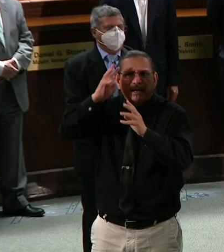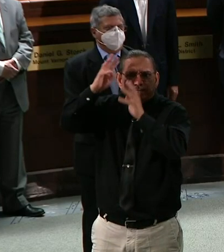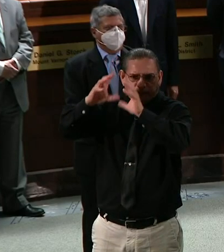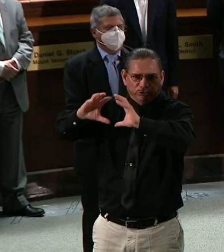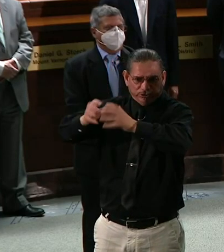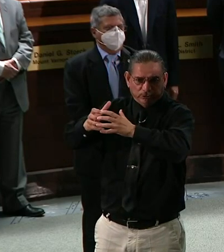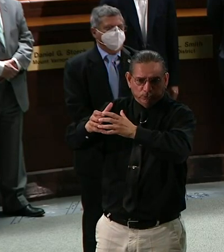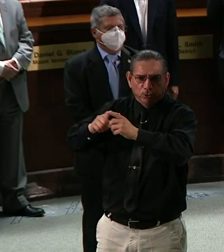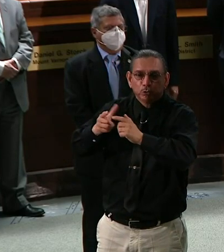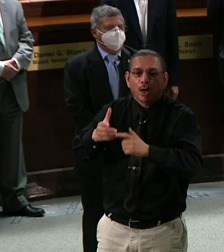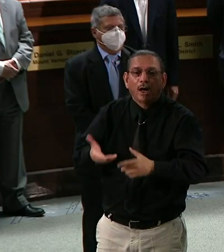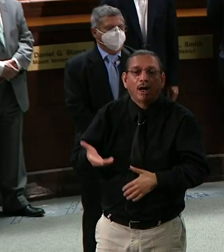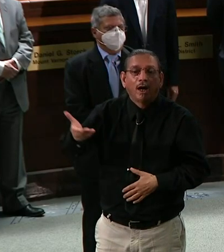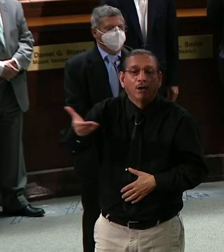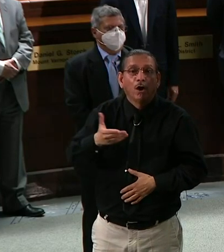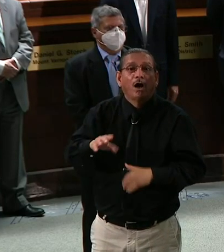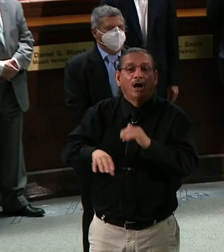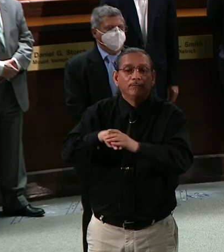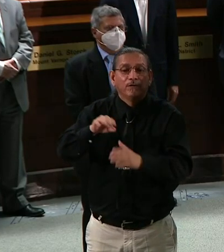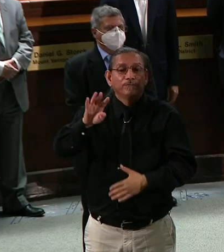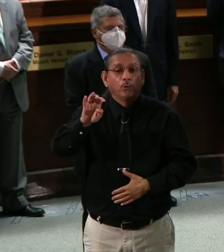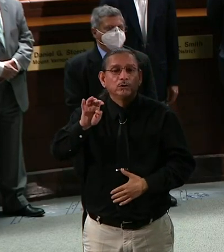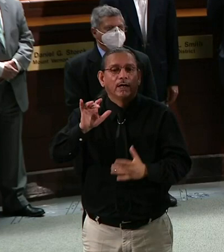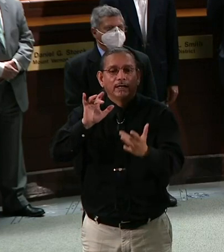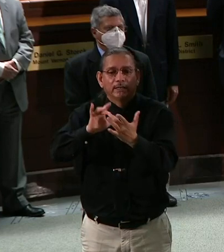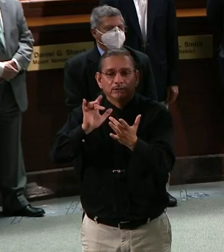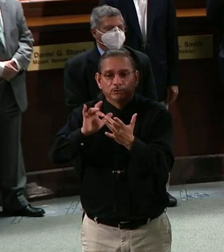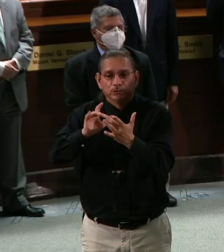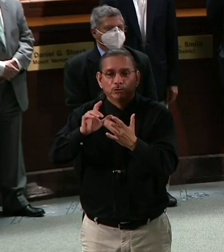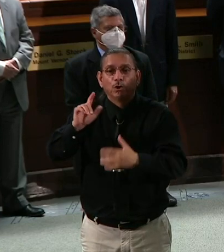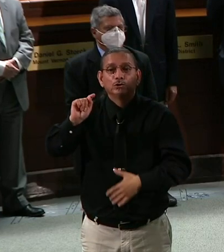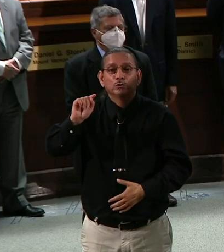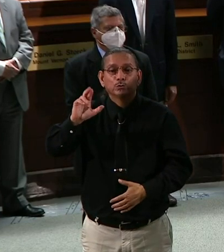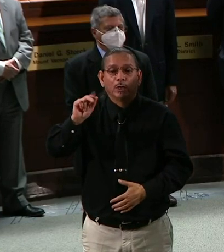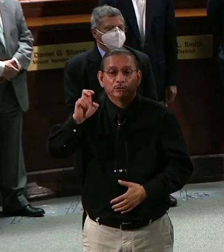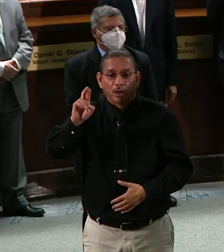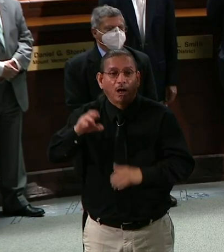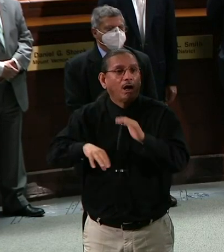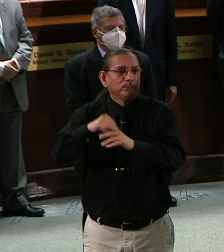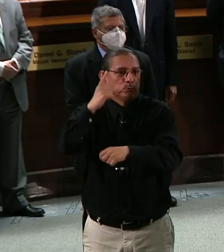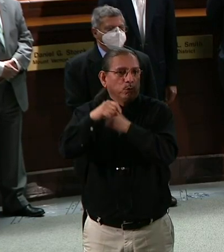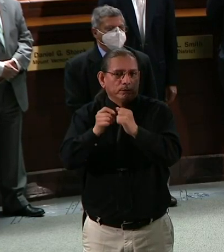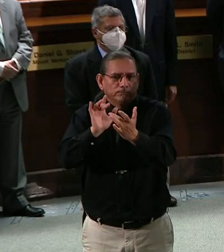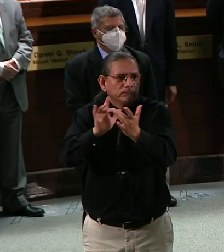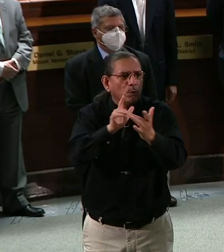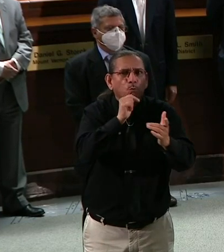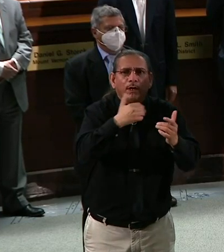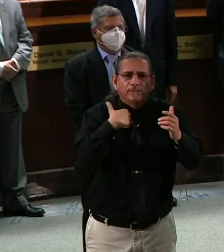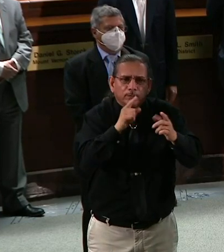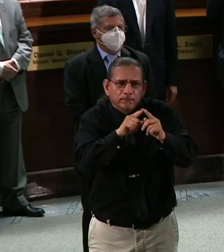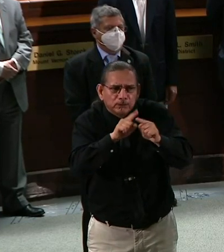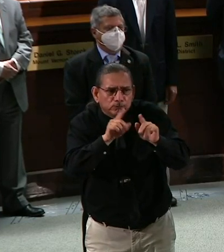A CONTRACT WITH THE INSTITUTE FOR PUBLIC. IN ADDITION TO HIRE UP TO FOUR. CONTACT TRACERS FOR